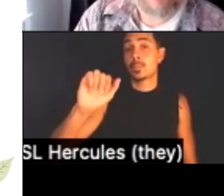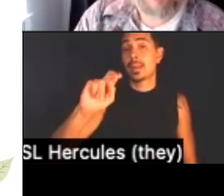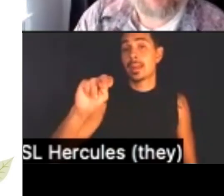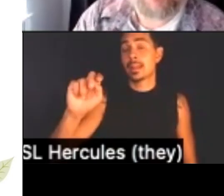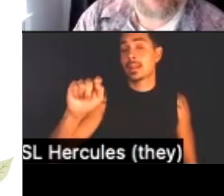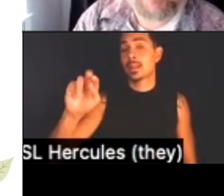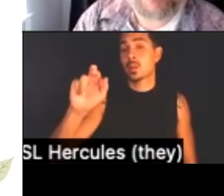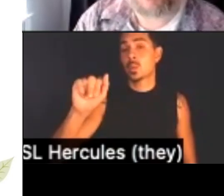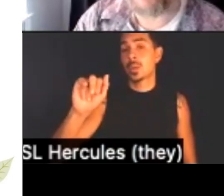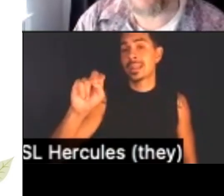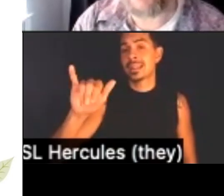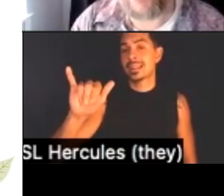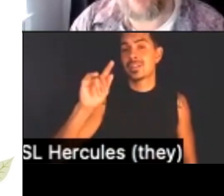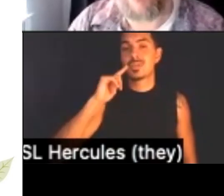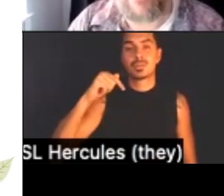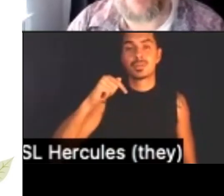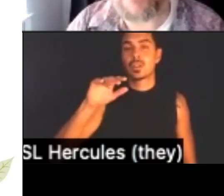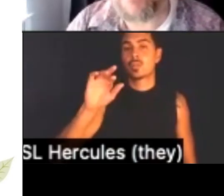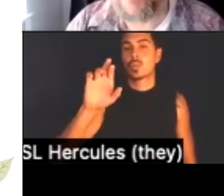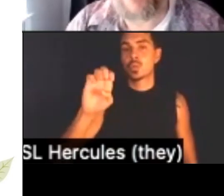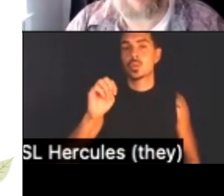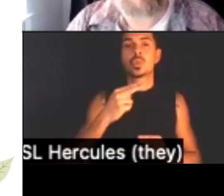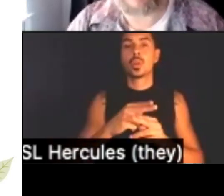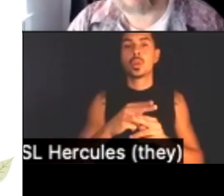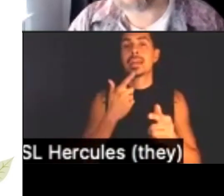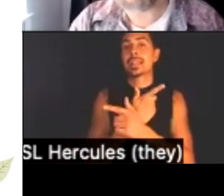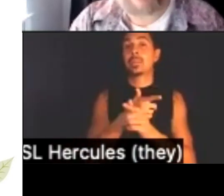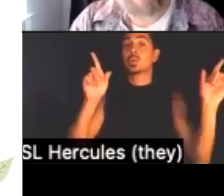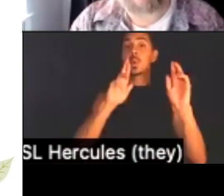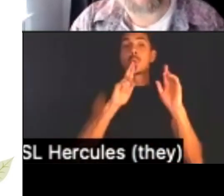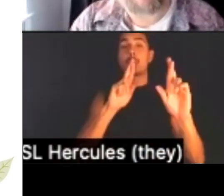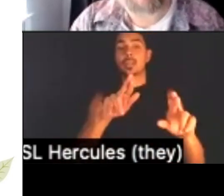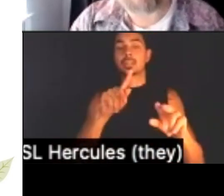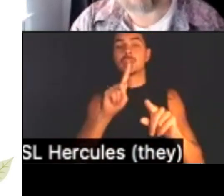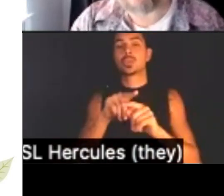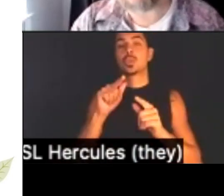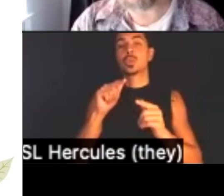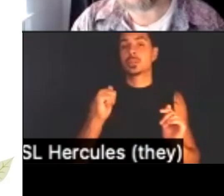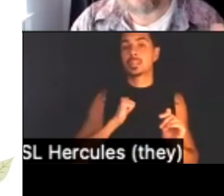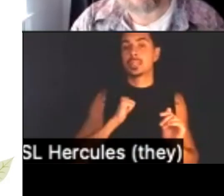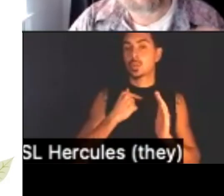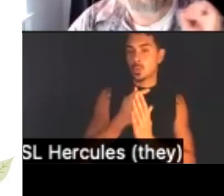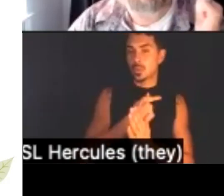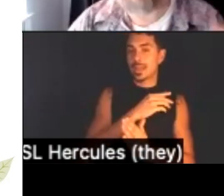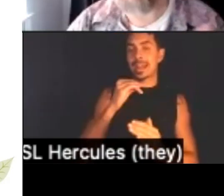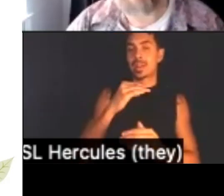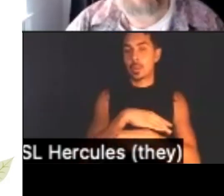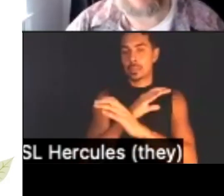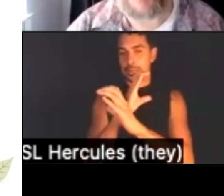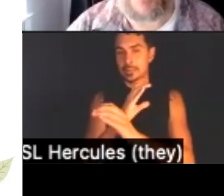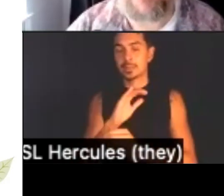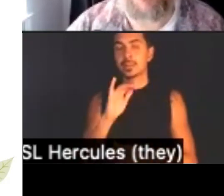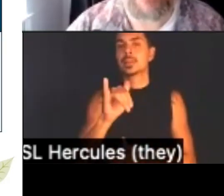The Liberatory Responses to Suicide in Crisis. It is definitely worth the watch. It's an hour and a half. Fantastic.